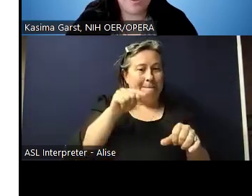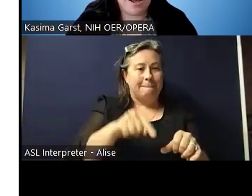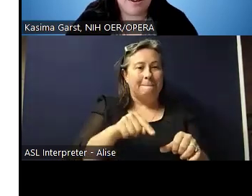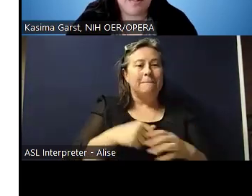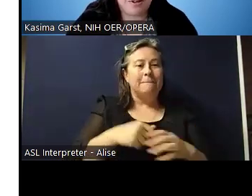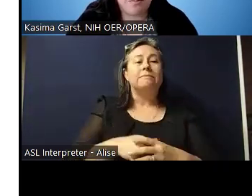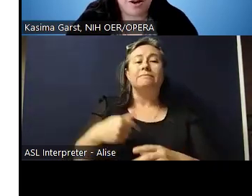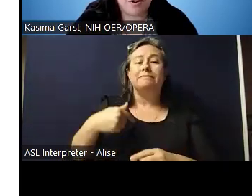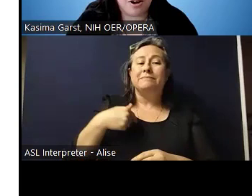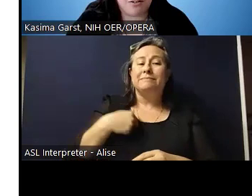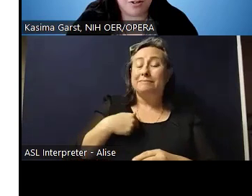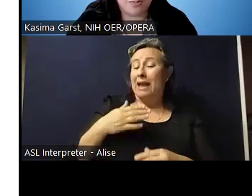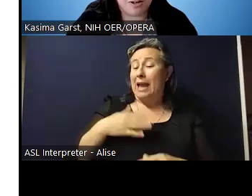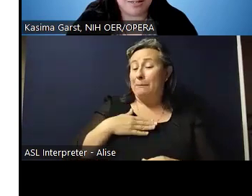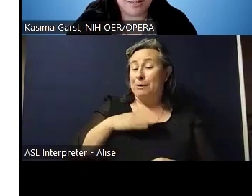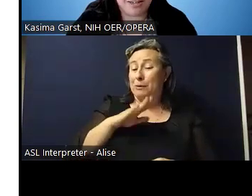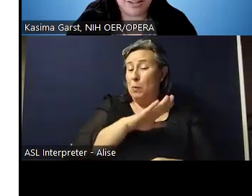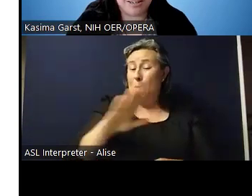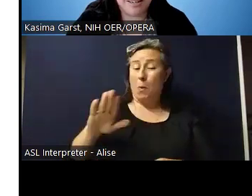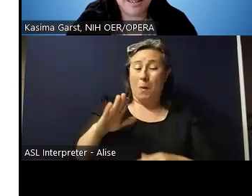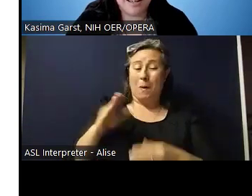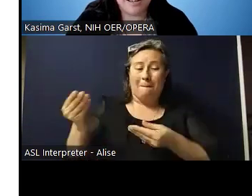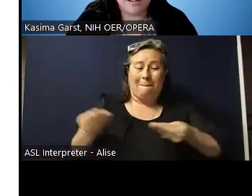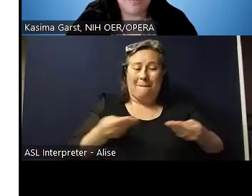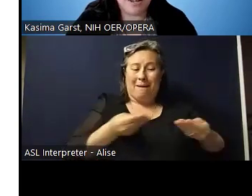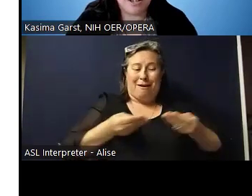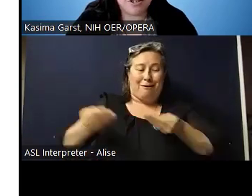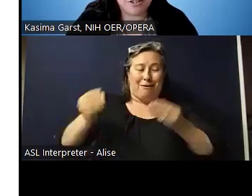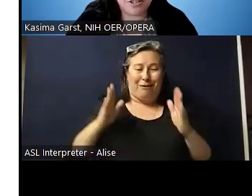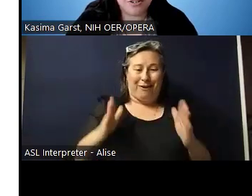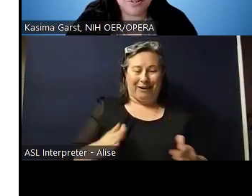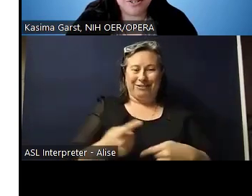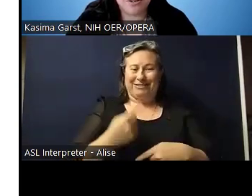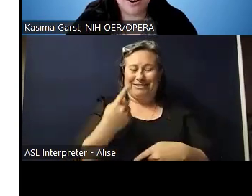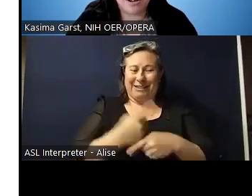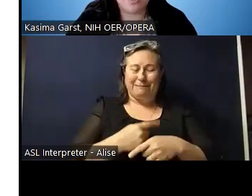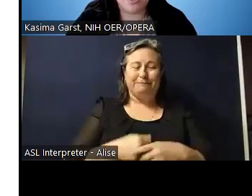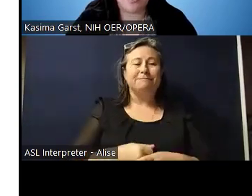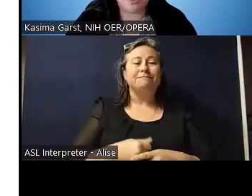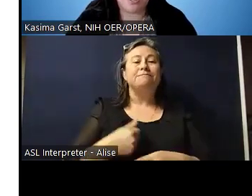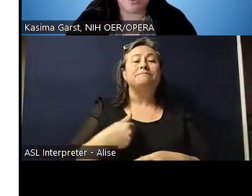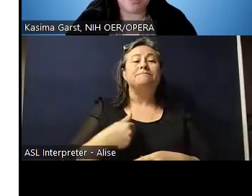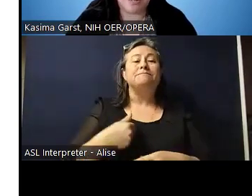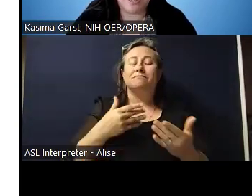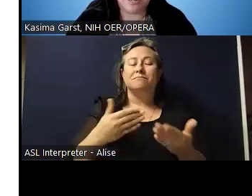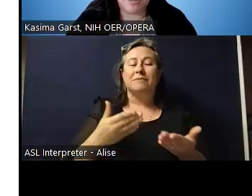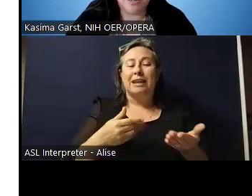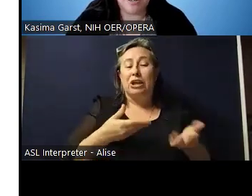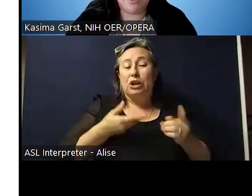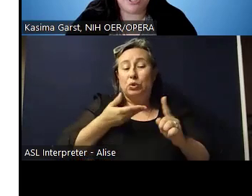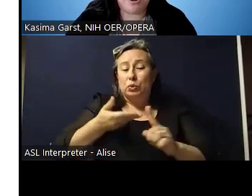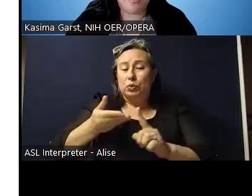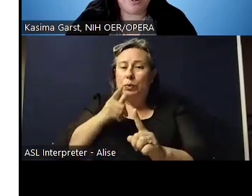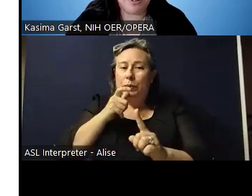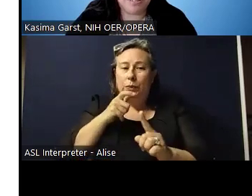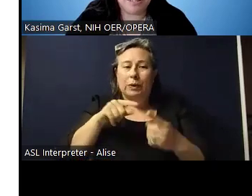I am happy to be your moderator for this presentation. Now, let me introduce you to our experts for this presentation, Michelle Bulls,